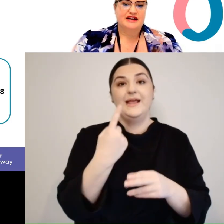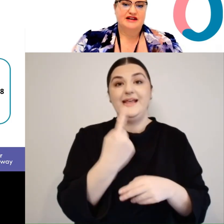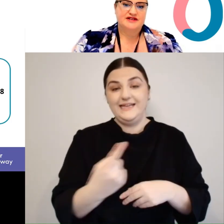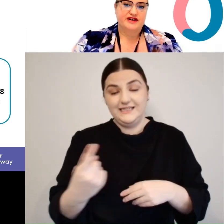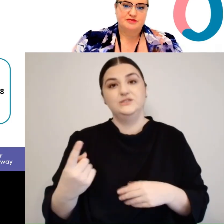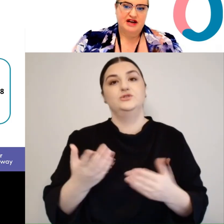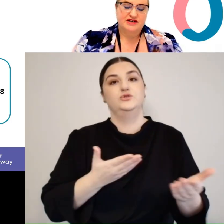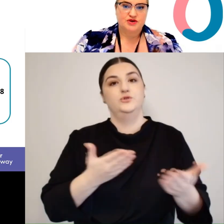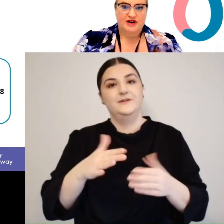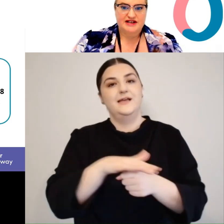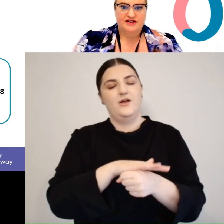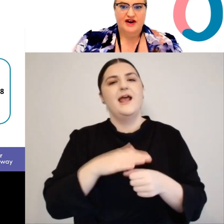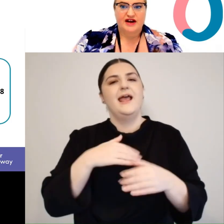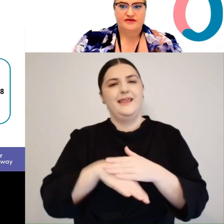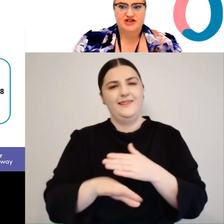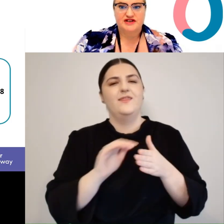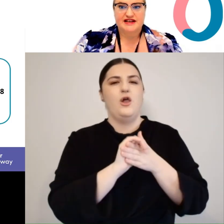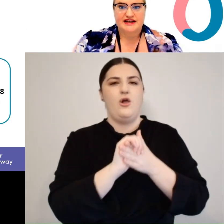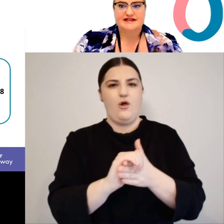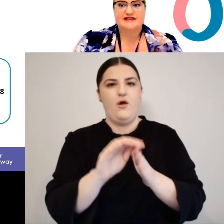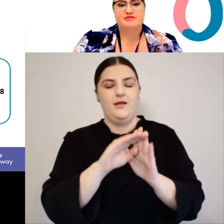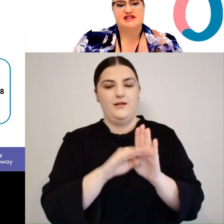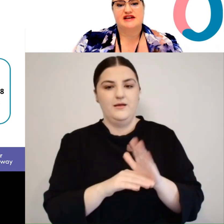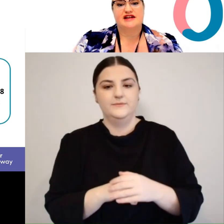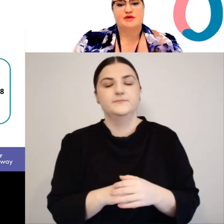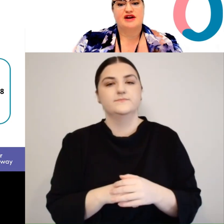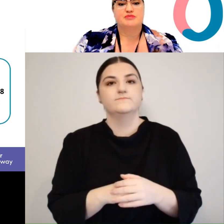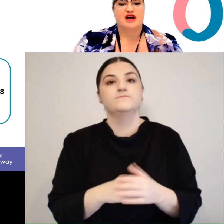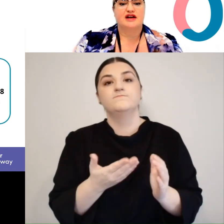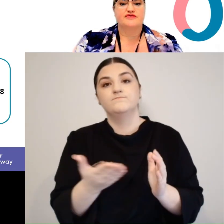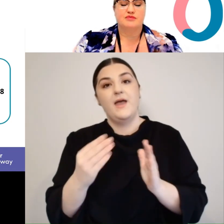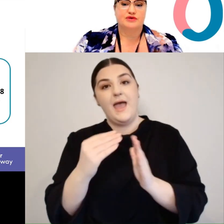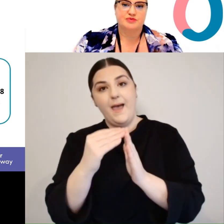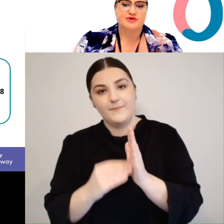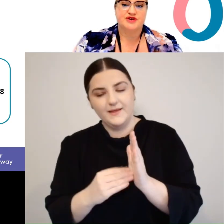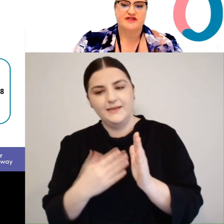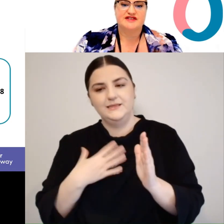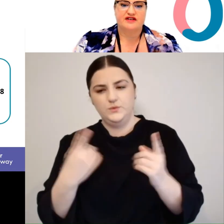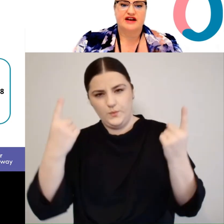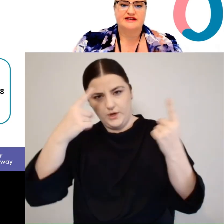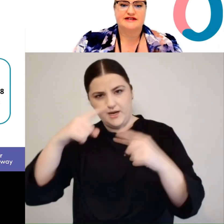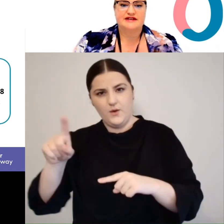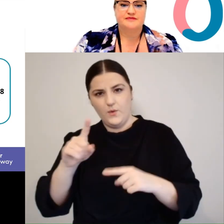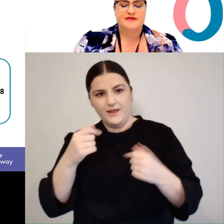Applicants are expected to identify efficiencies, particularly when applying for multiple service areas.